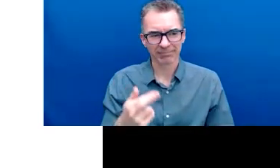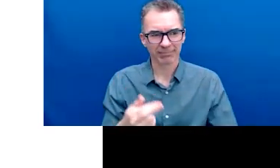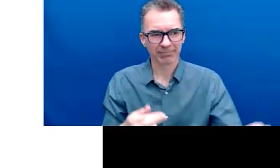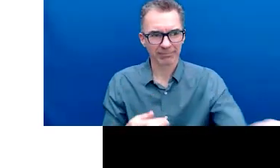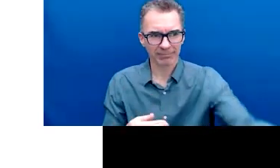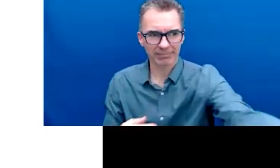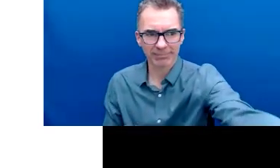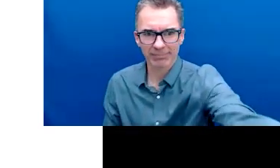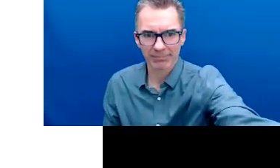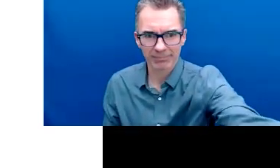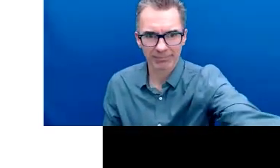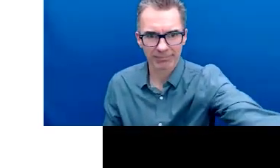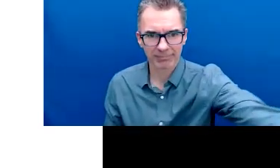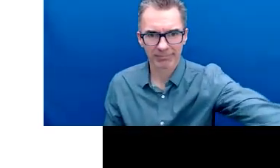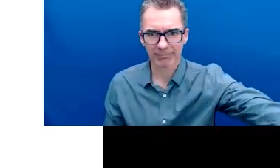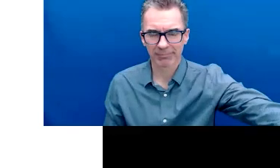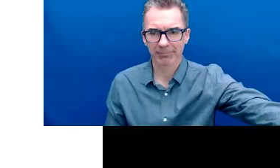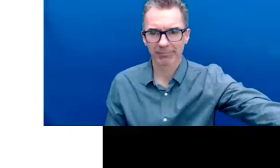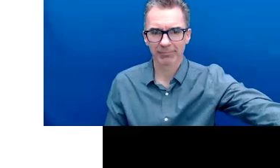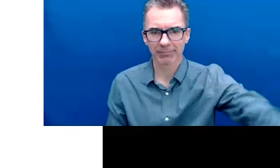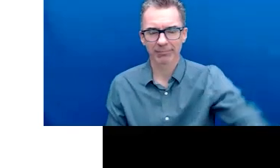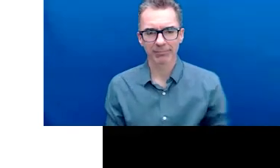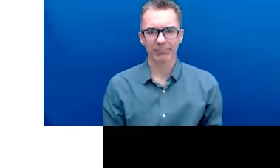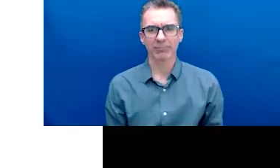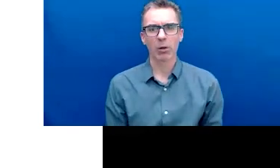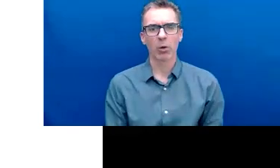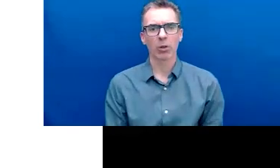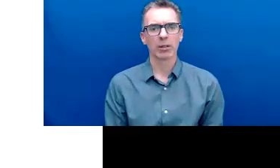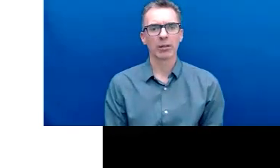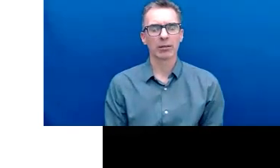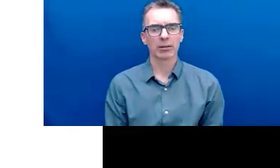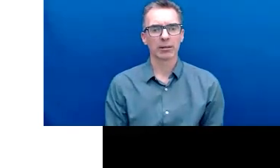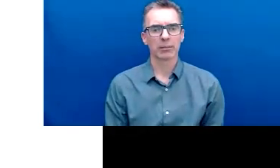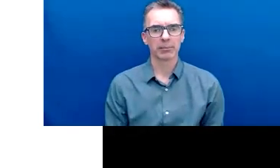Now how to use OER,